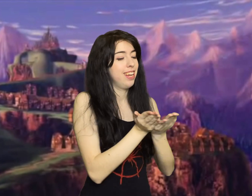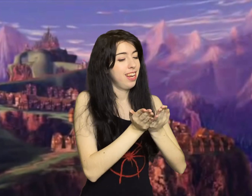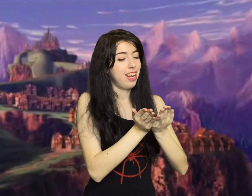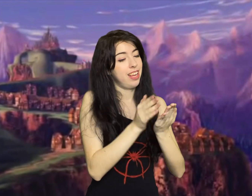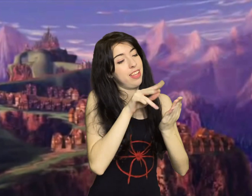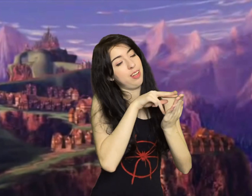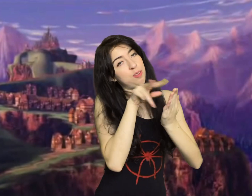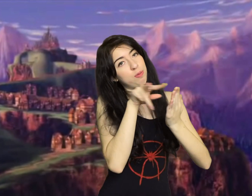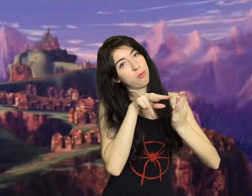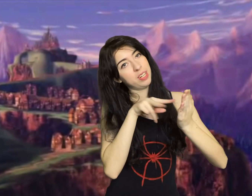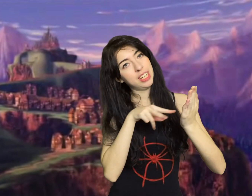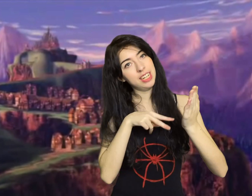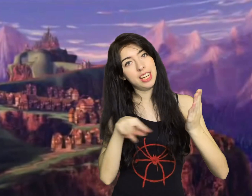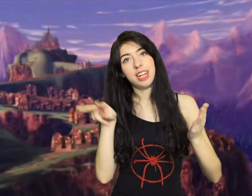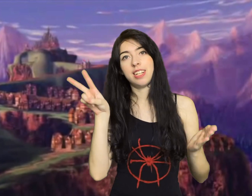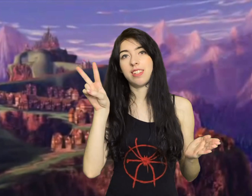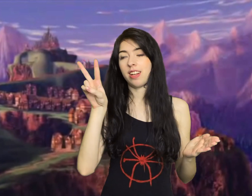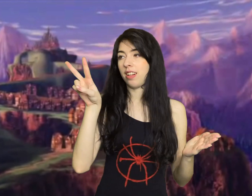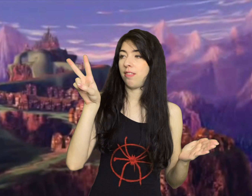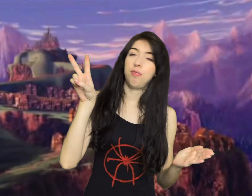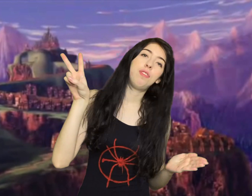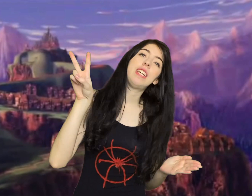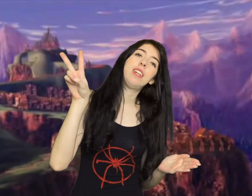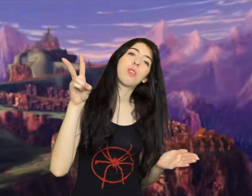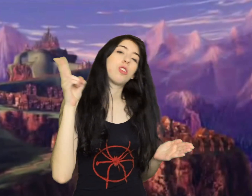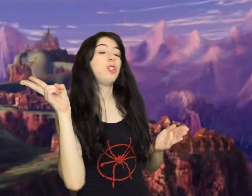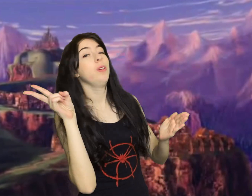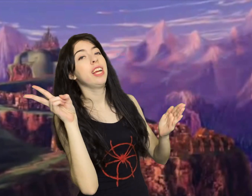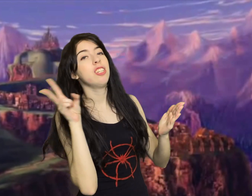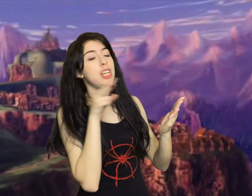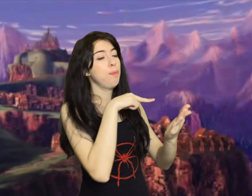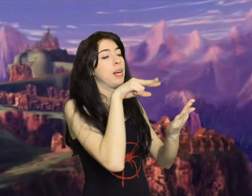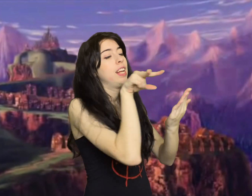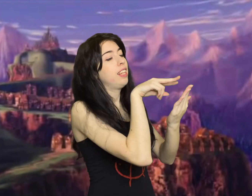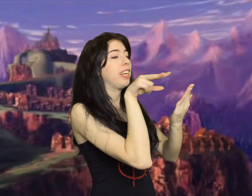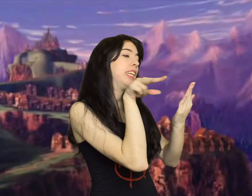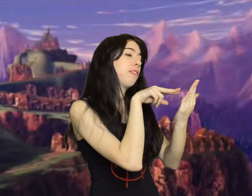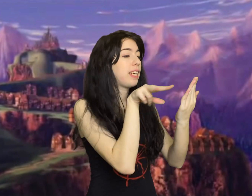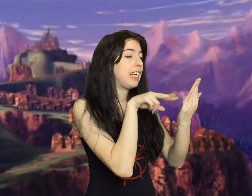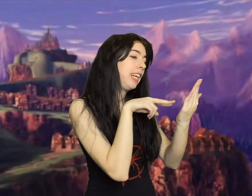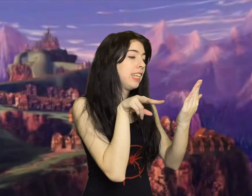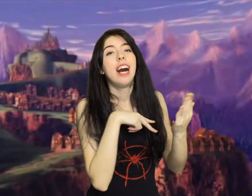and then READ is a V or two hand shape like you're reading